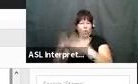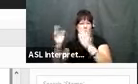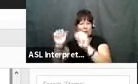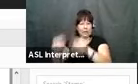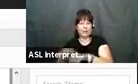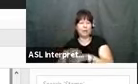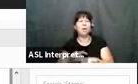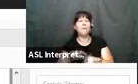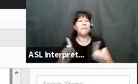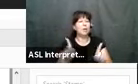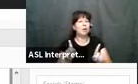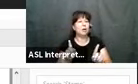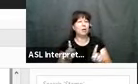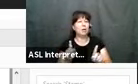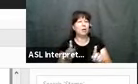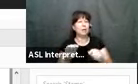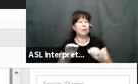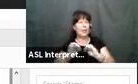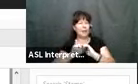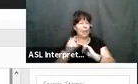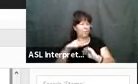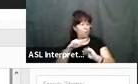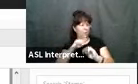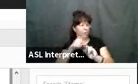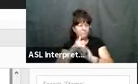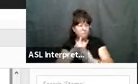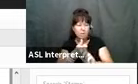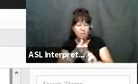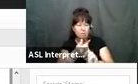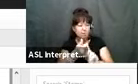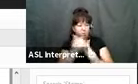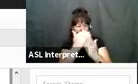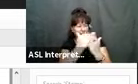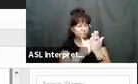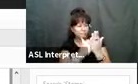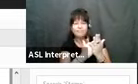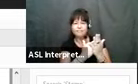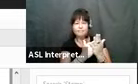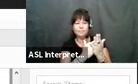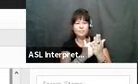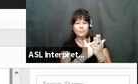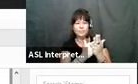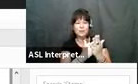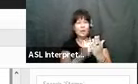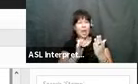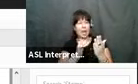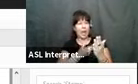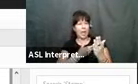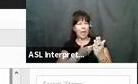used to determine where a county falls in terms of these tiers are new cases per